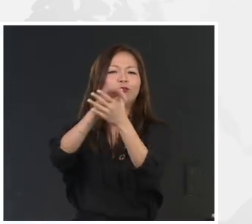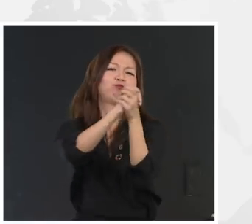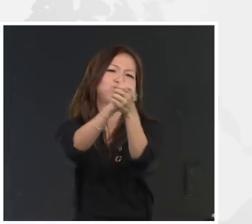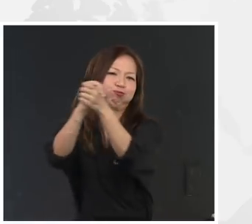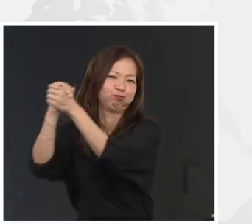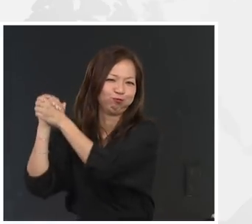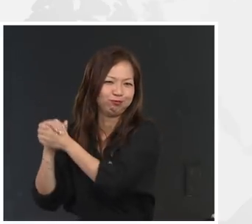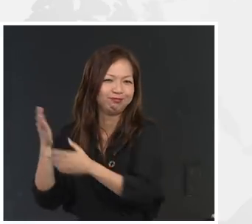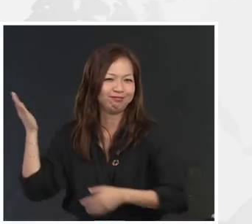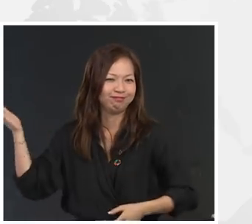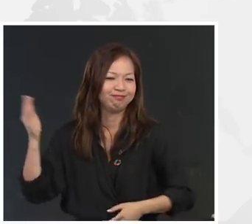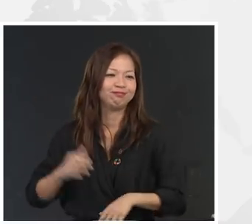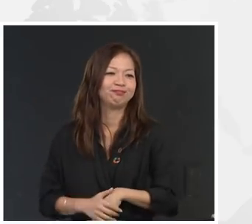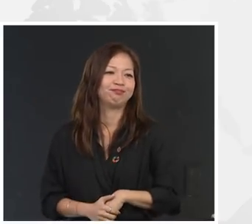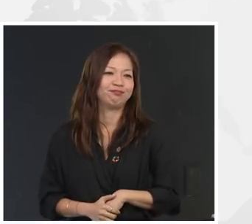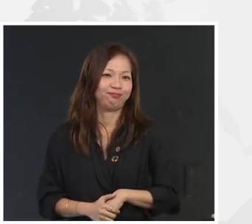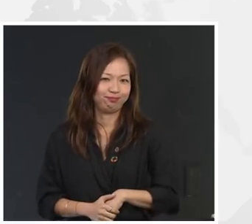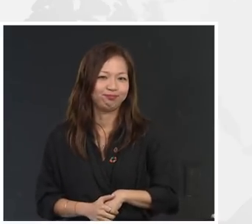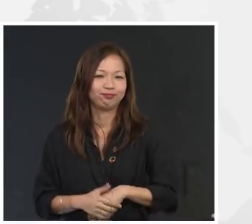Noiese, and the United Nations info center and Mr.